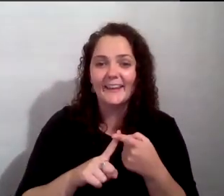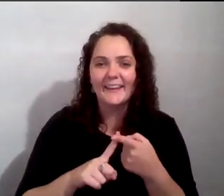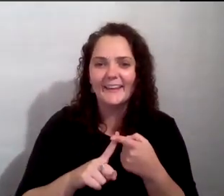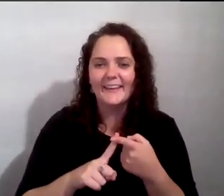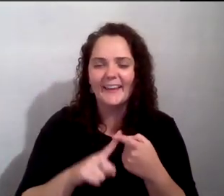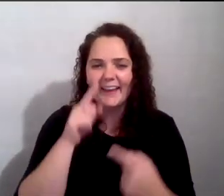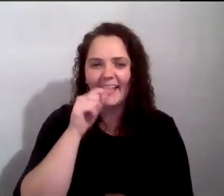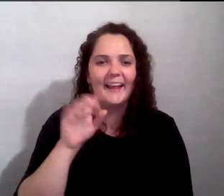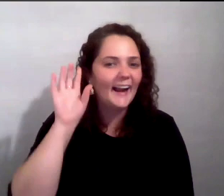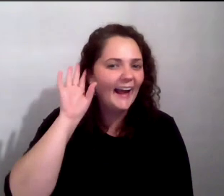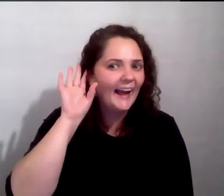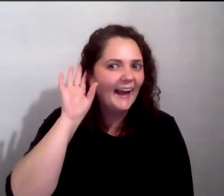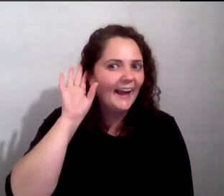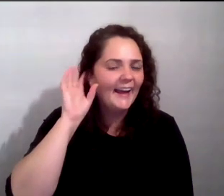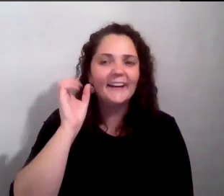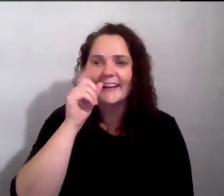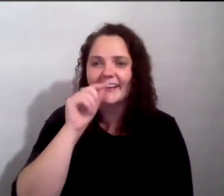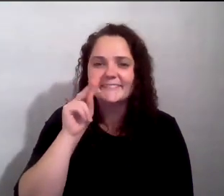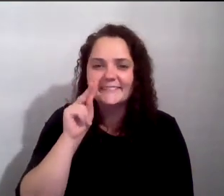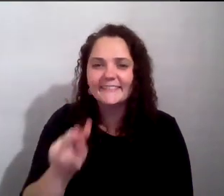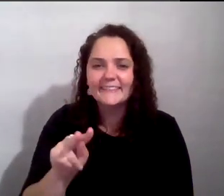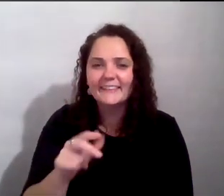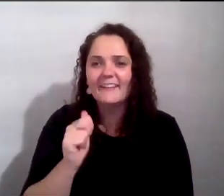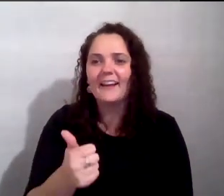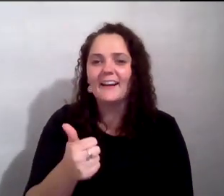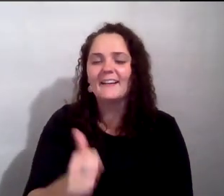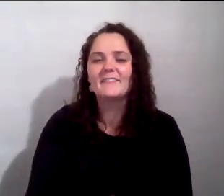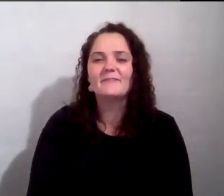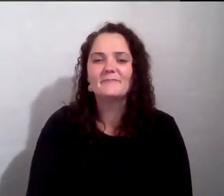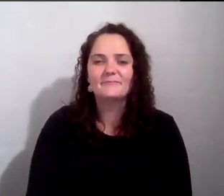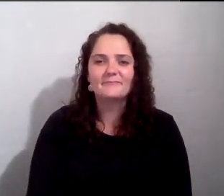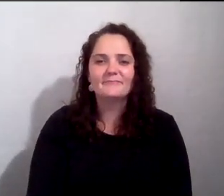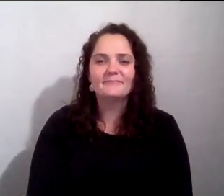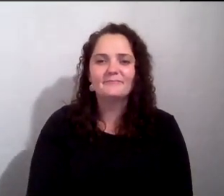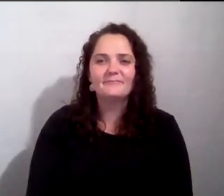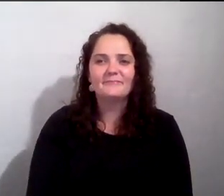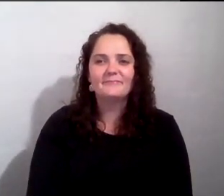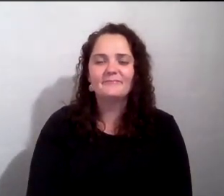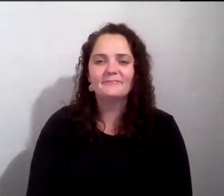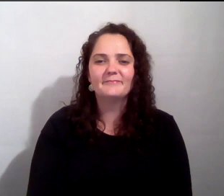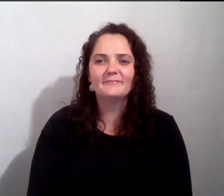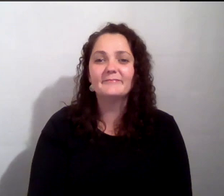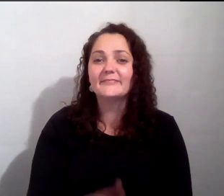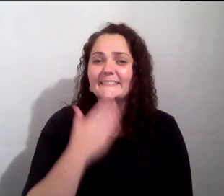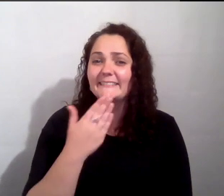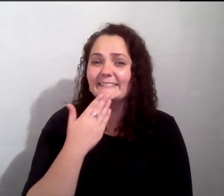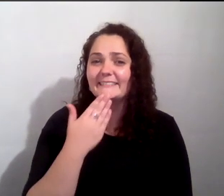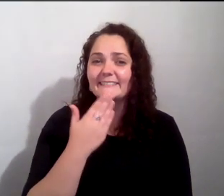I can hear you and see you, thanks so much for joining us today